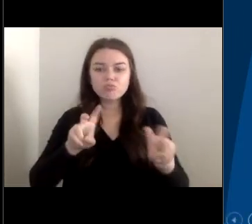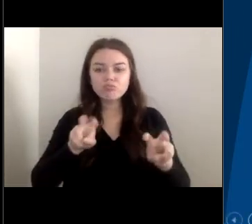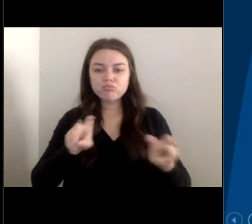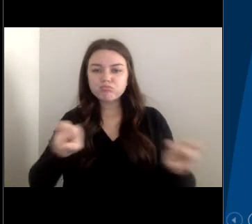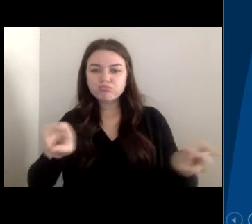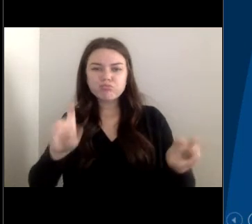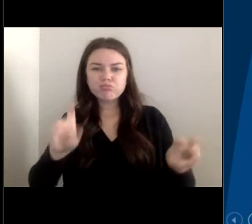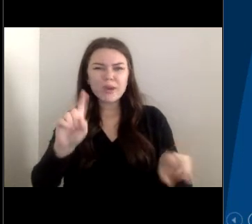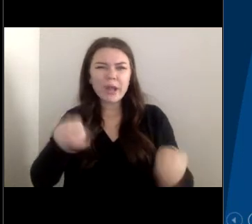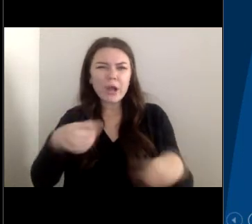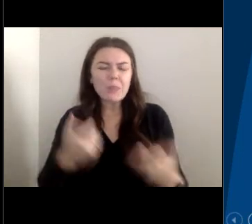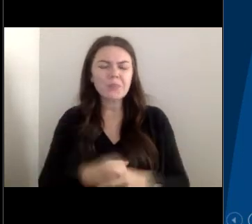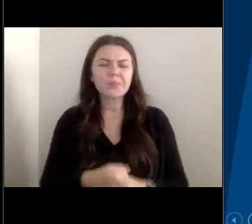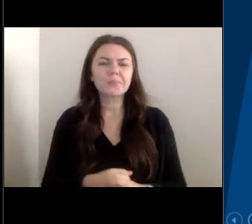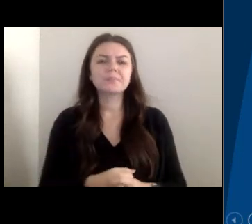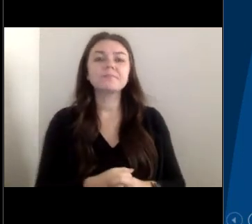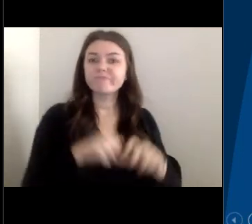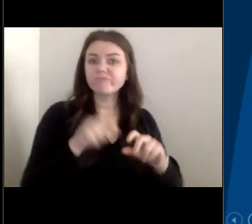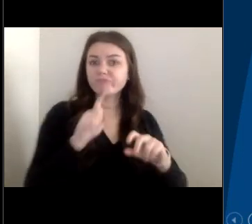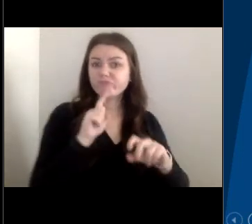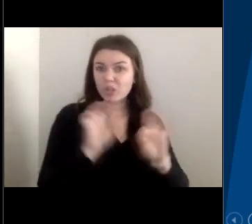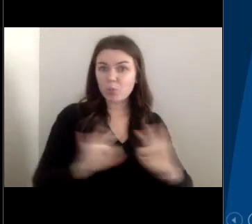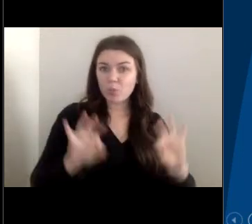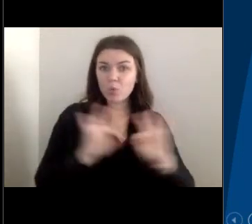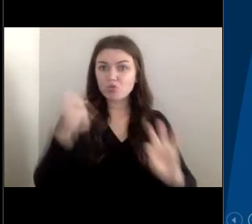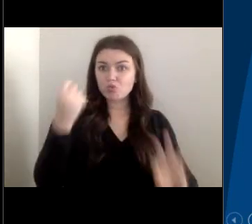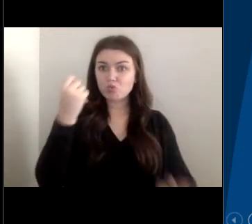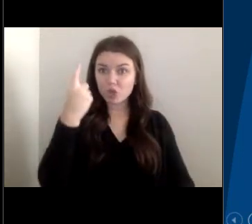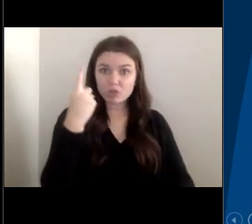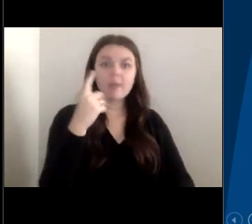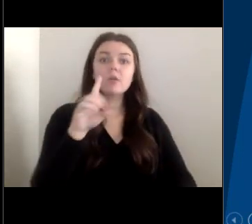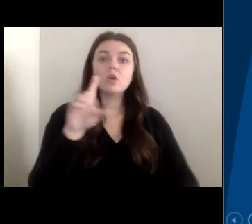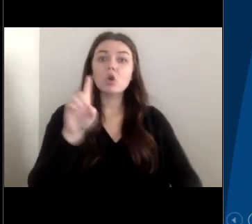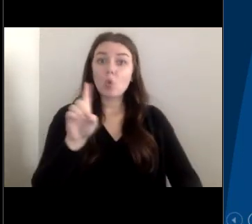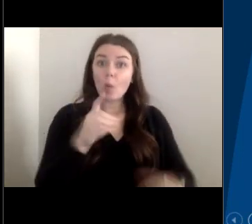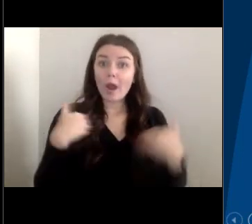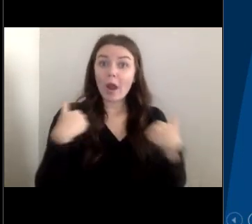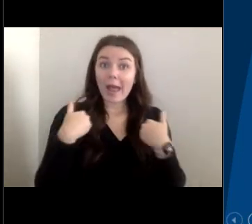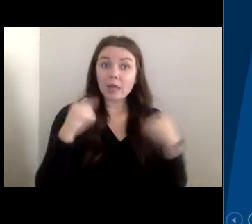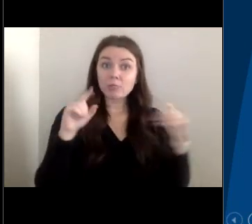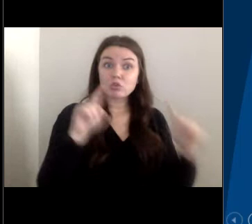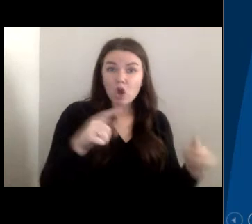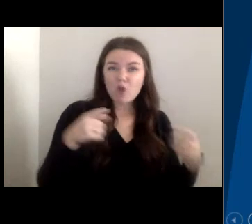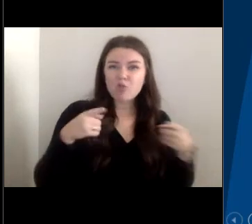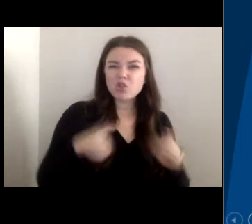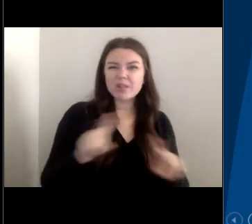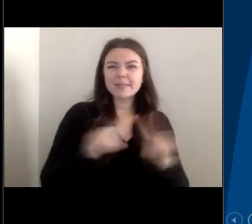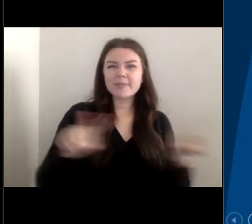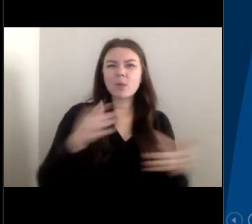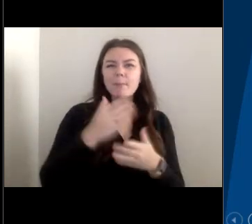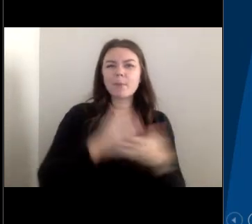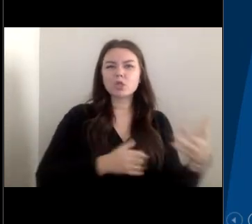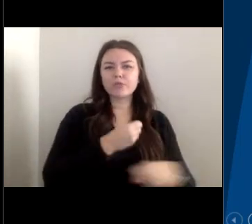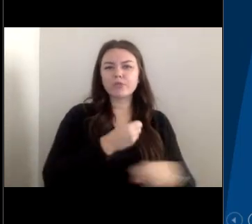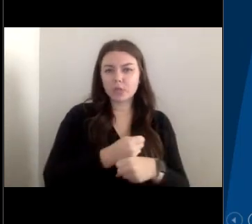Now, it can be really important to understand where animals including crabs go at different times of the year. For example, they may use different habitats